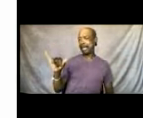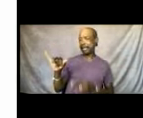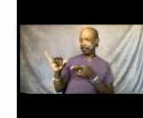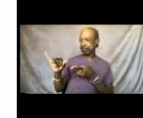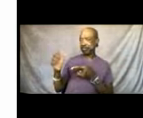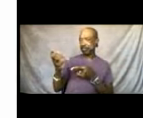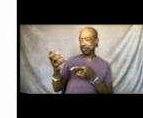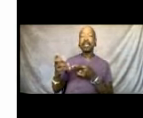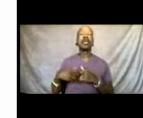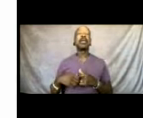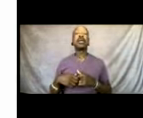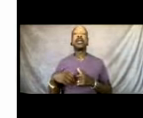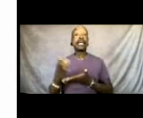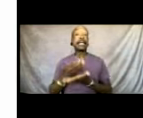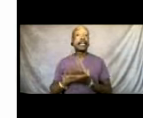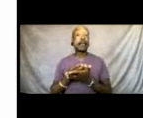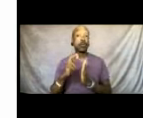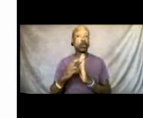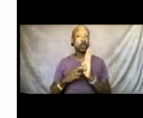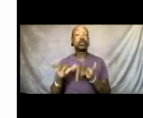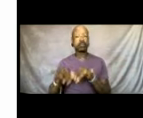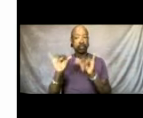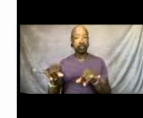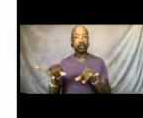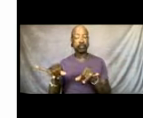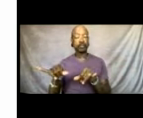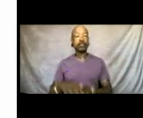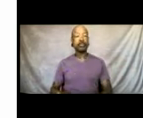California today. Similarly to the you know rules about what